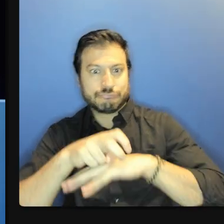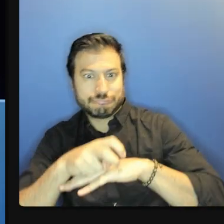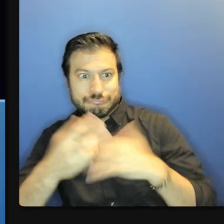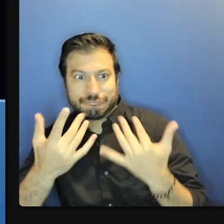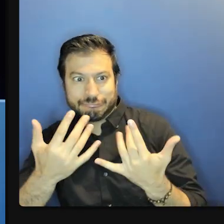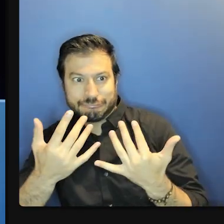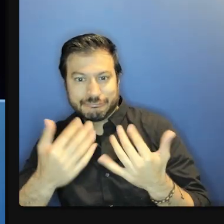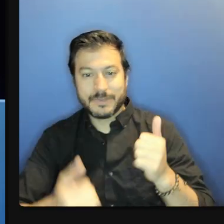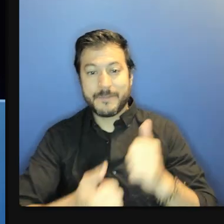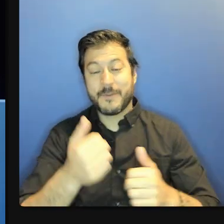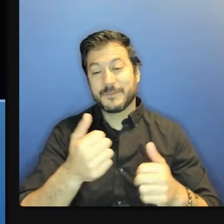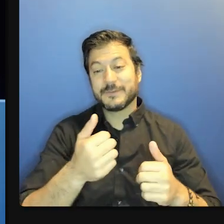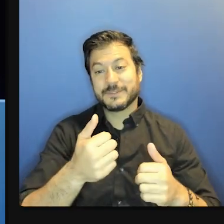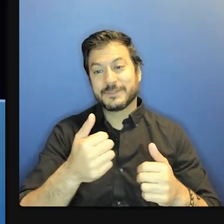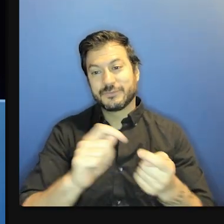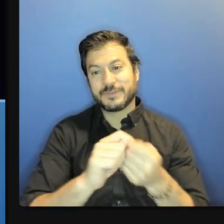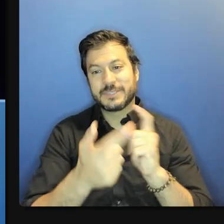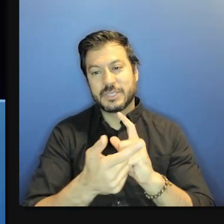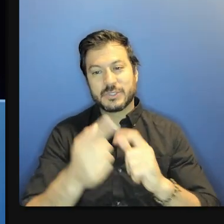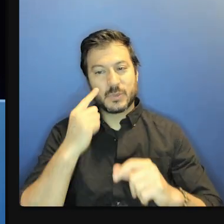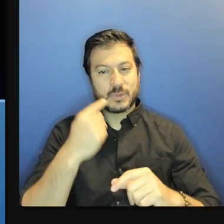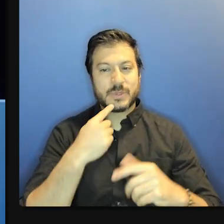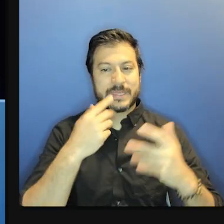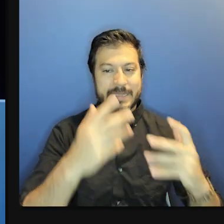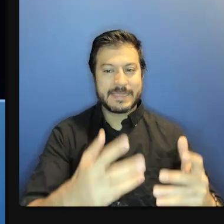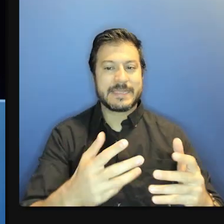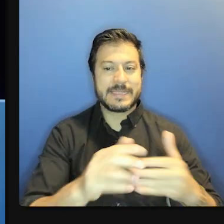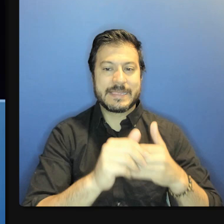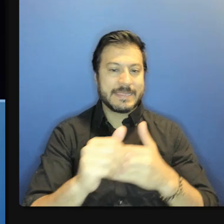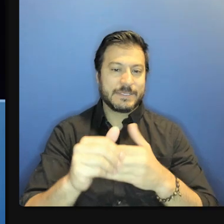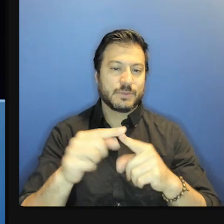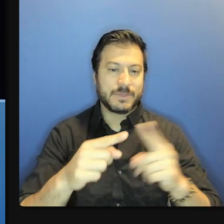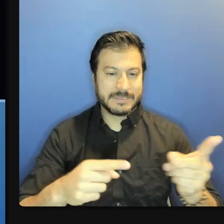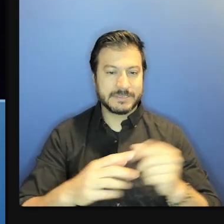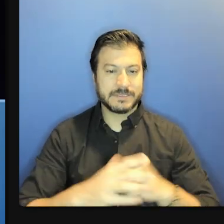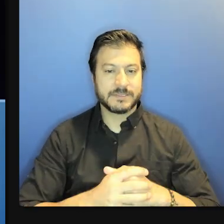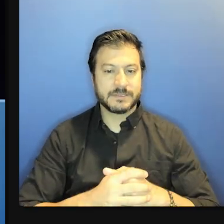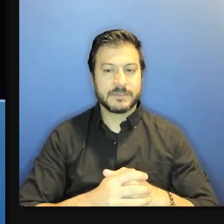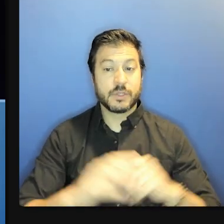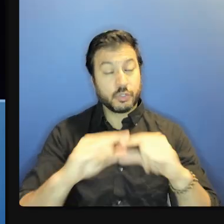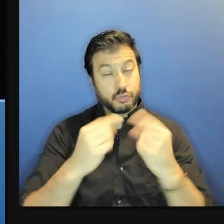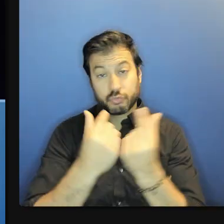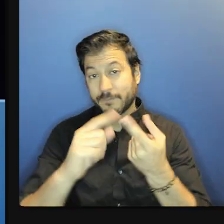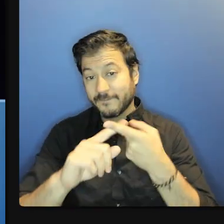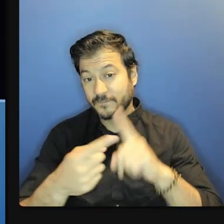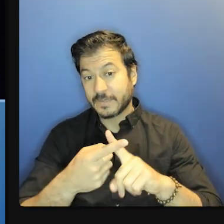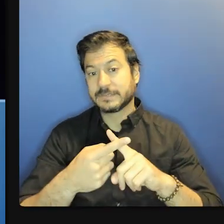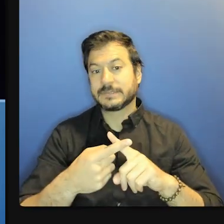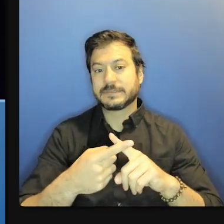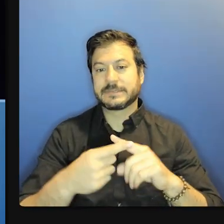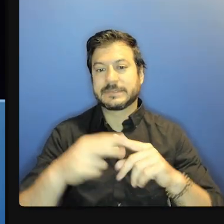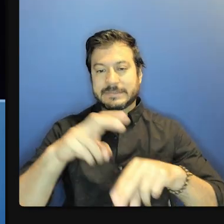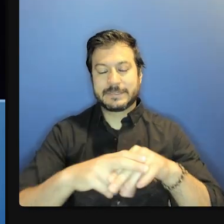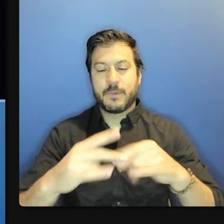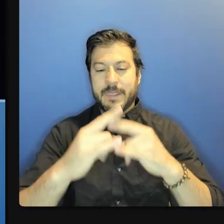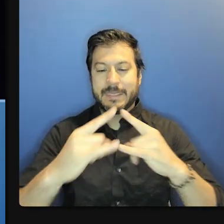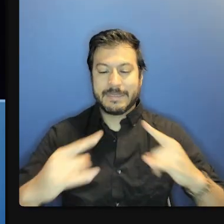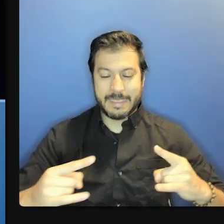Now, most translation software or other translations will unfortunately lead you to this, a group of friends sitting around a campfire,